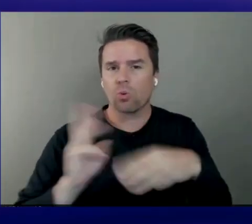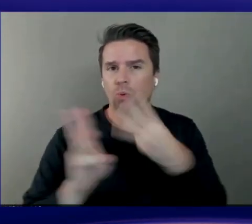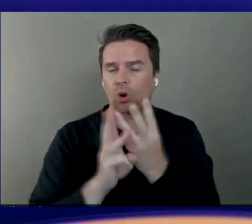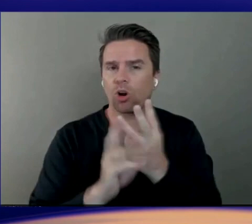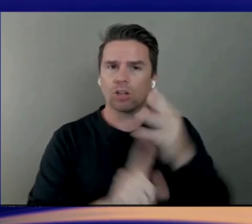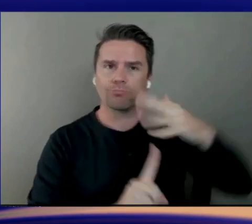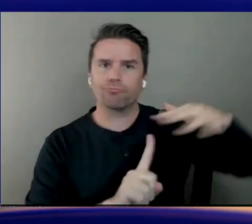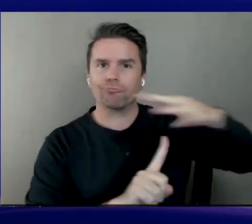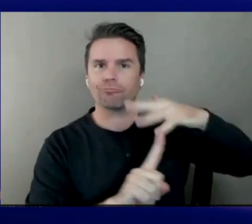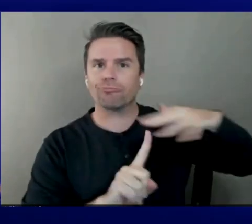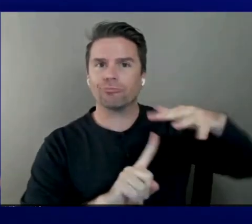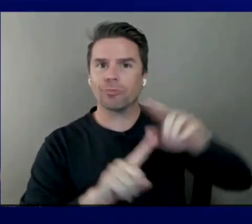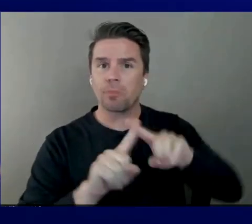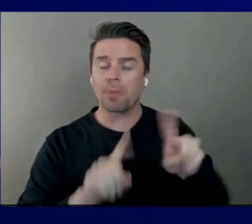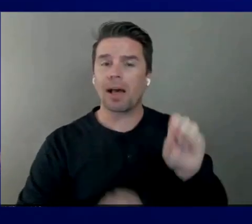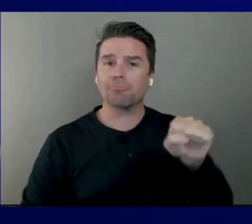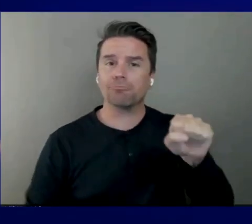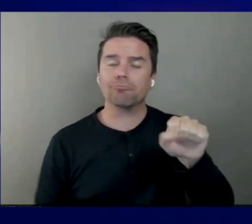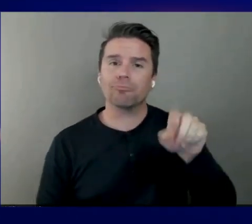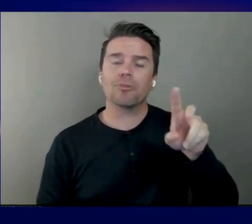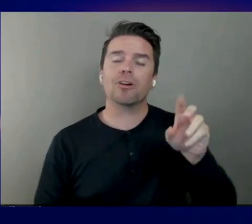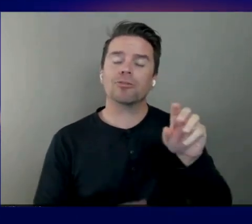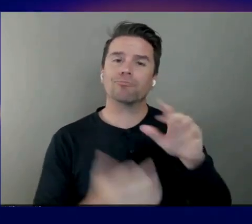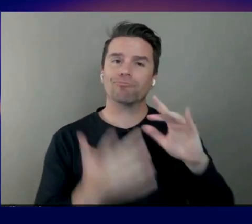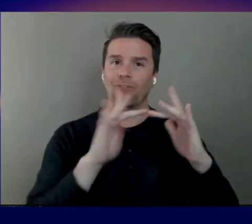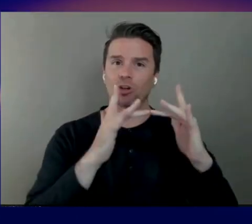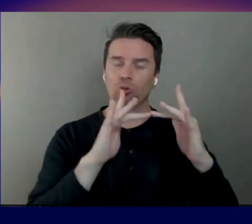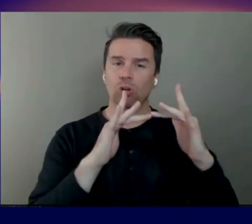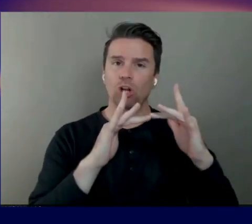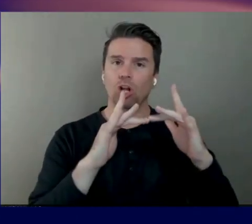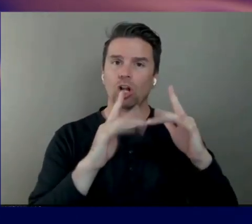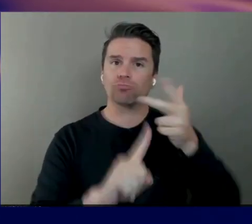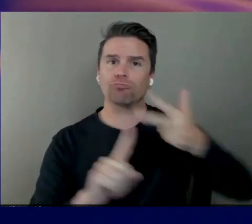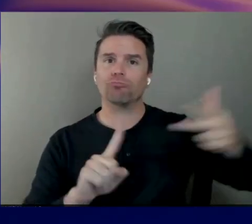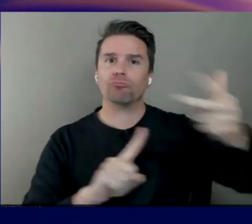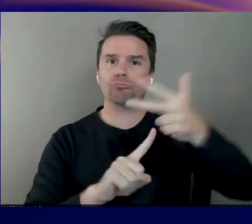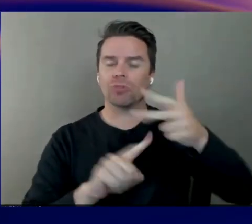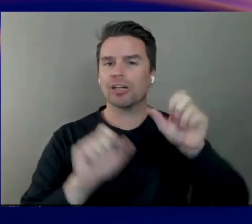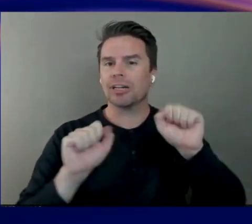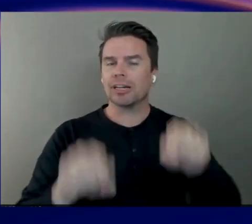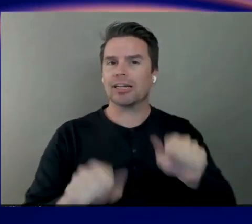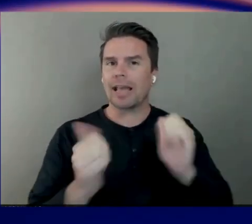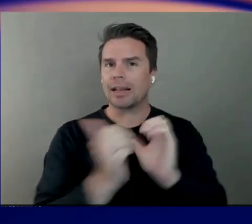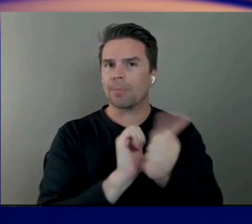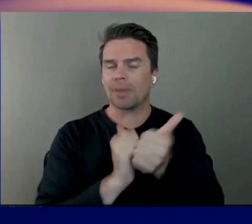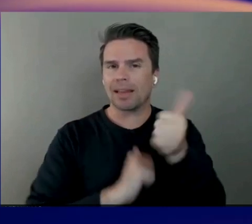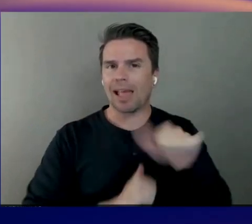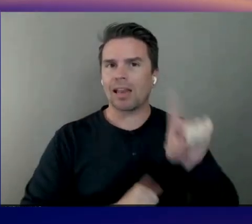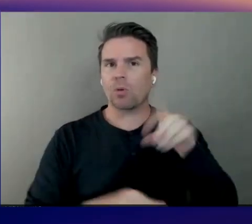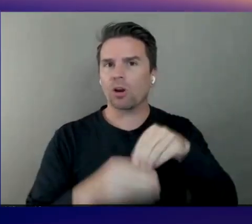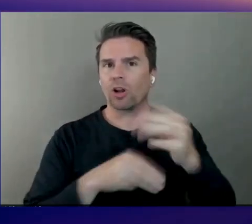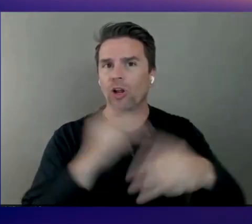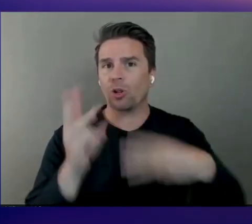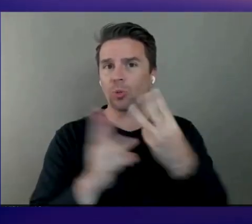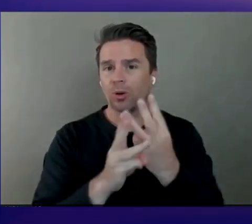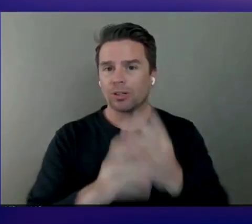the Virtual Circuit allows you to compete from anywhere in the globe. [Suman] Yeah. And we have a great community as well, right? So just a couple of weeks back